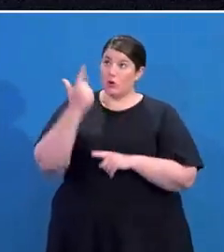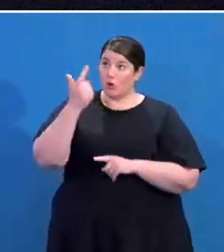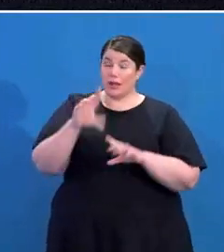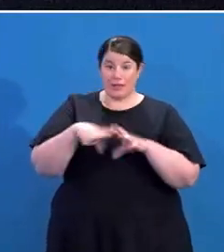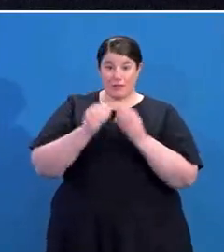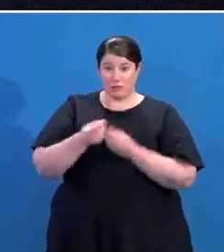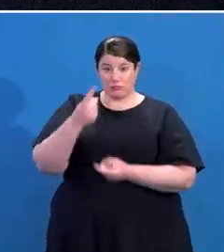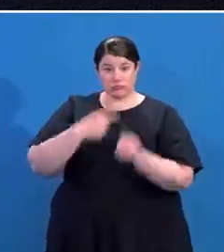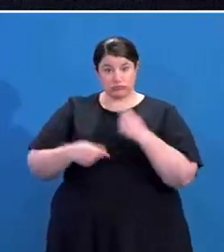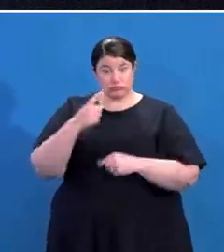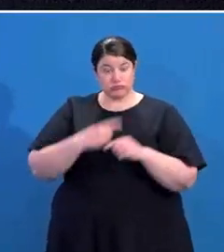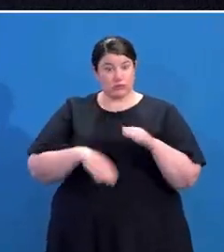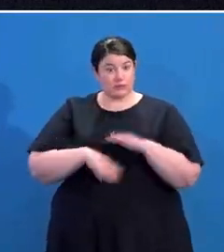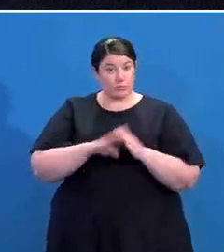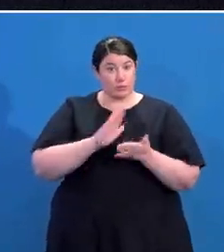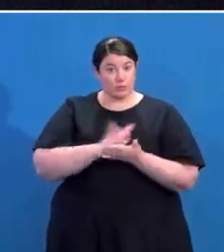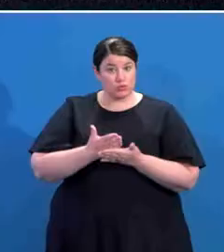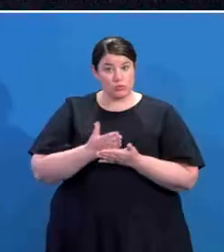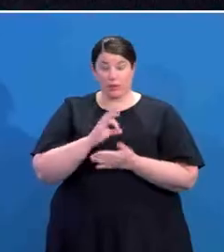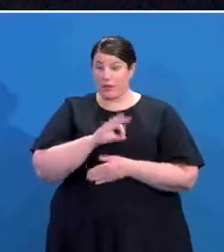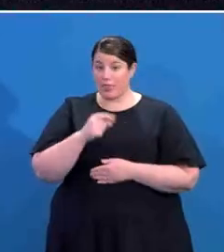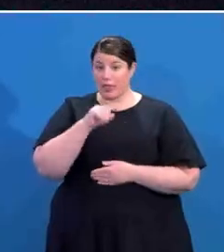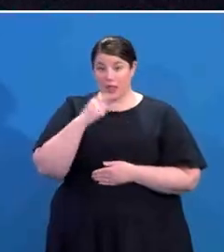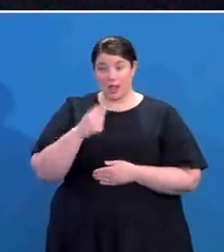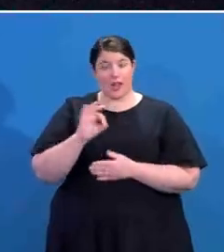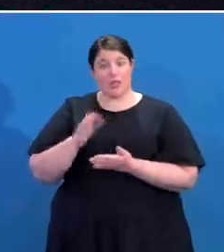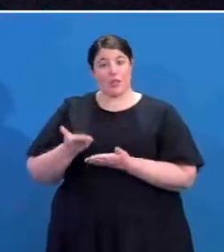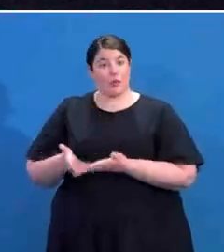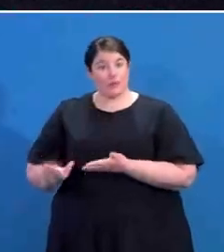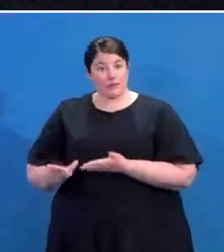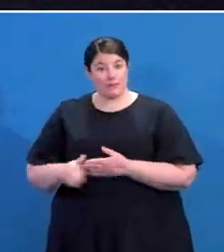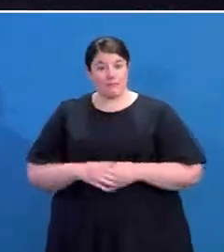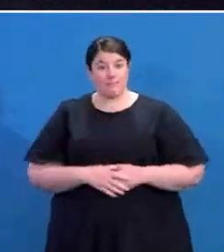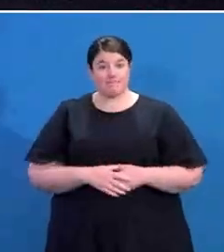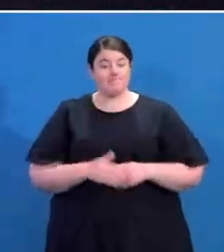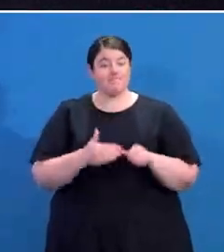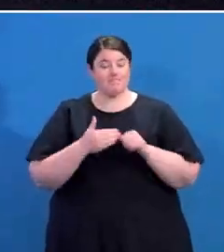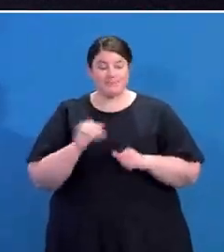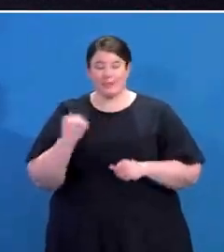will be the truth, the whole truth, and nothing but the truth? Yes. Thank you very much.